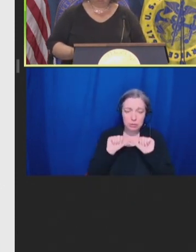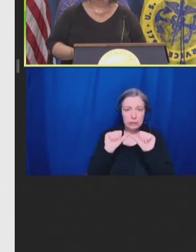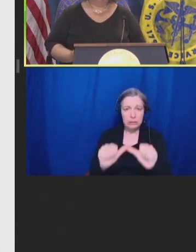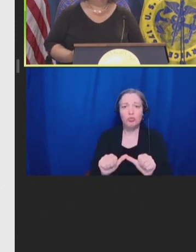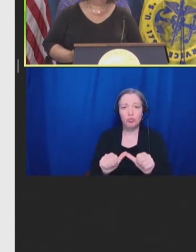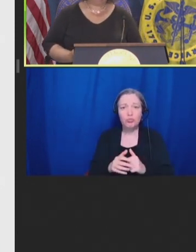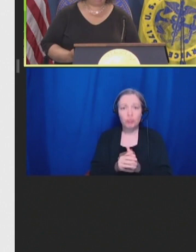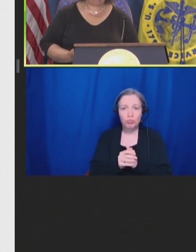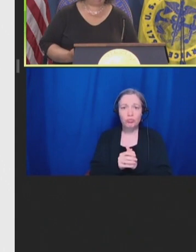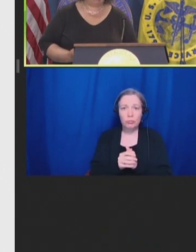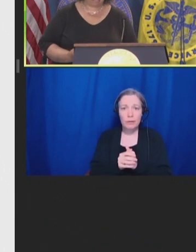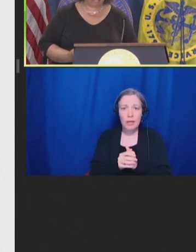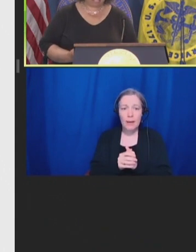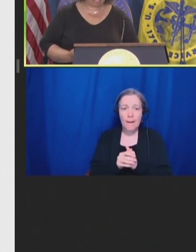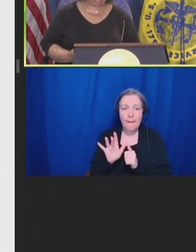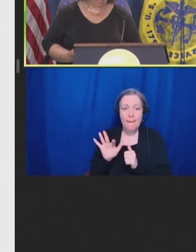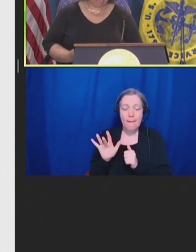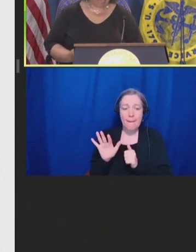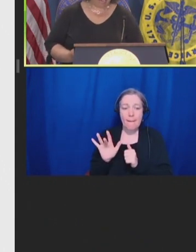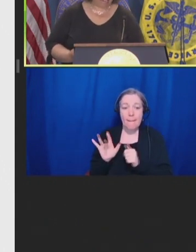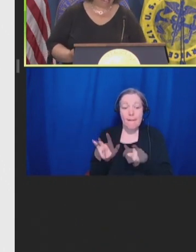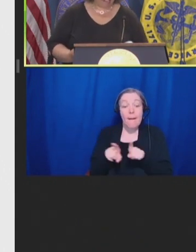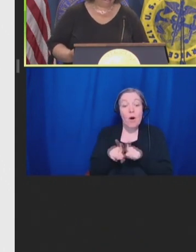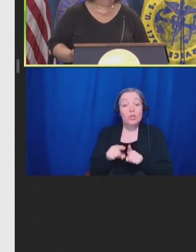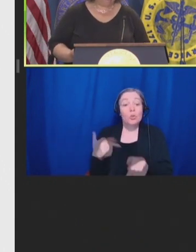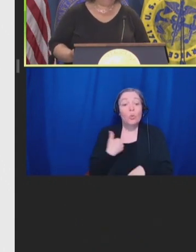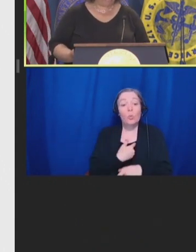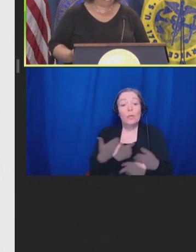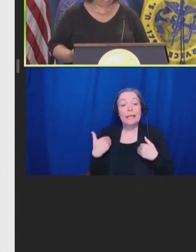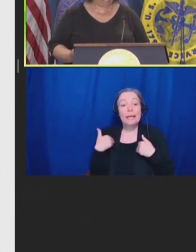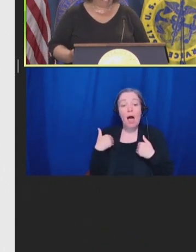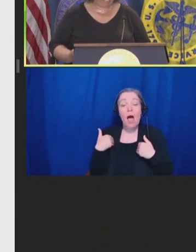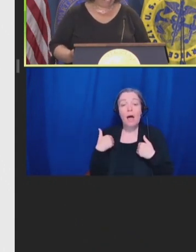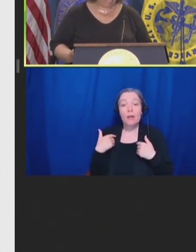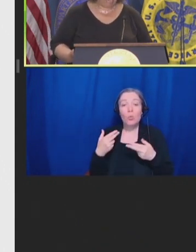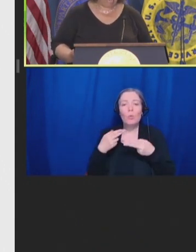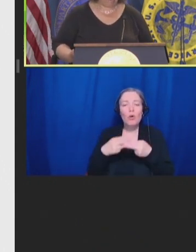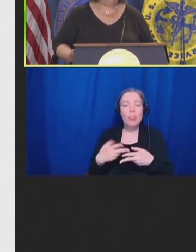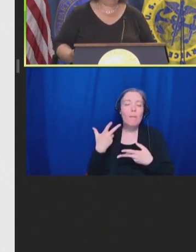We also had trusted messengers. Another thing that we mentioned a little earlier is